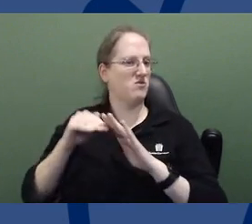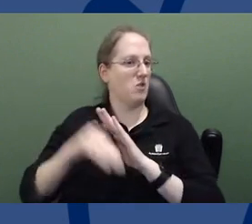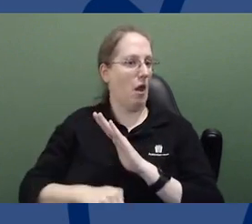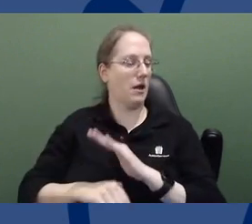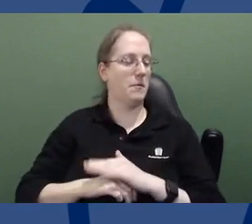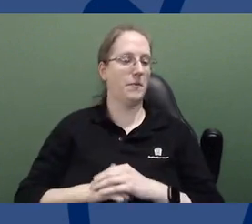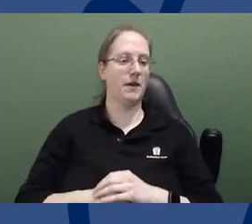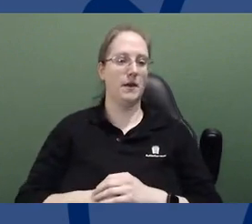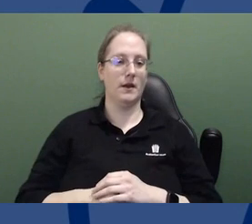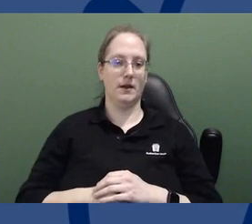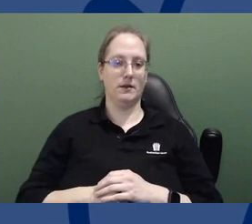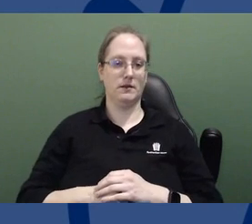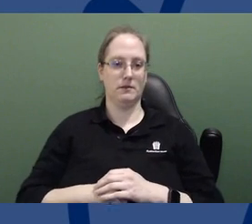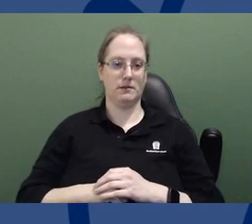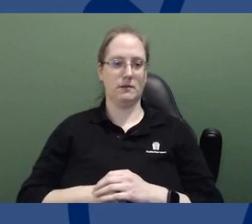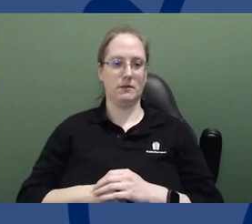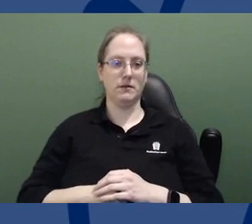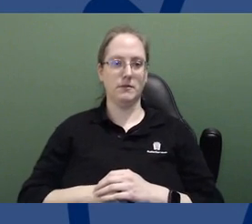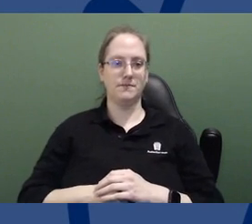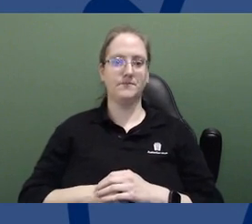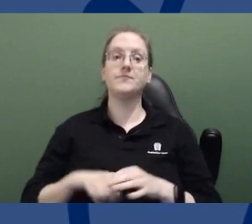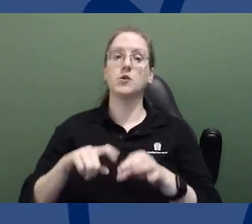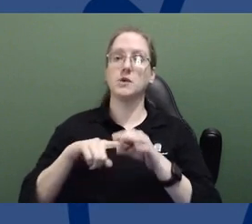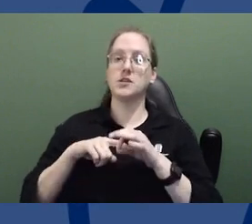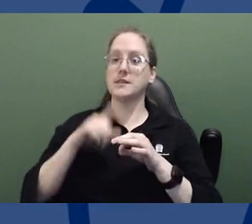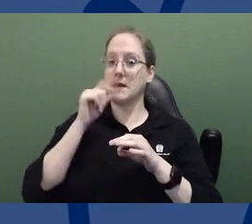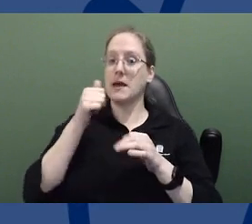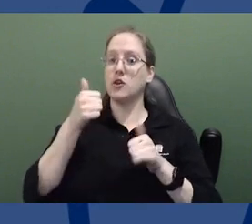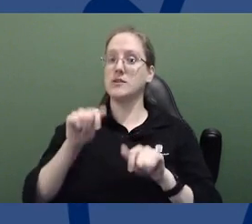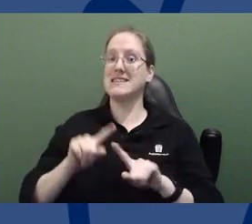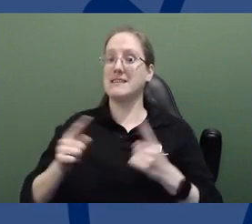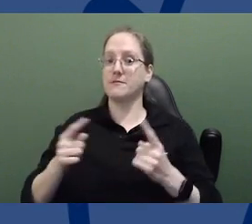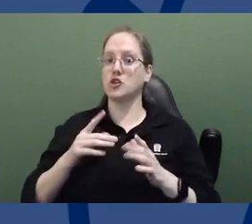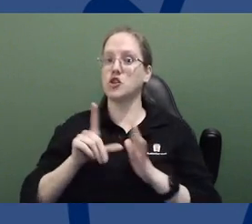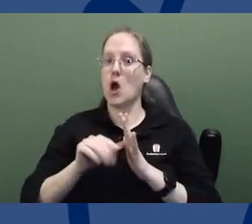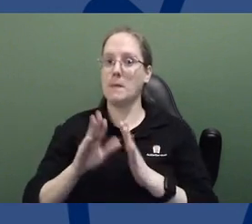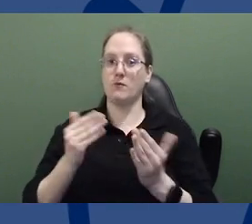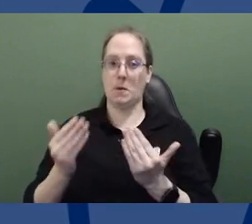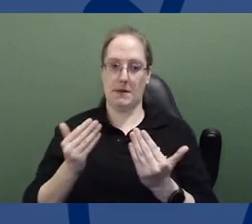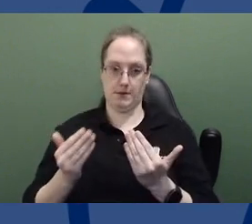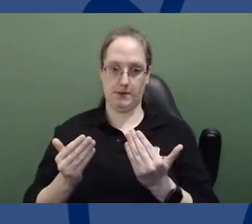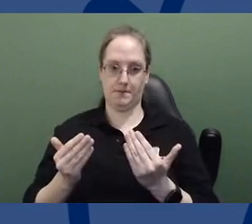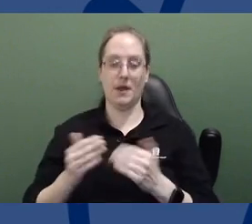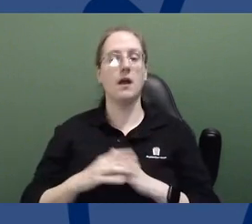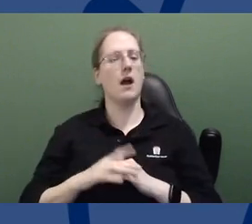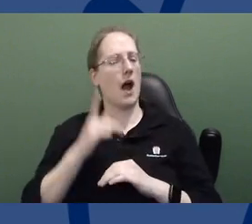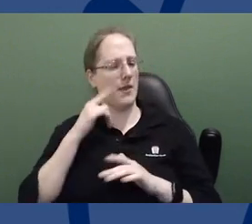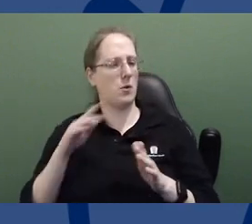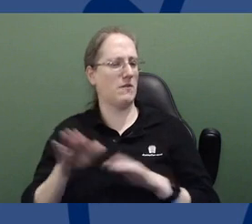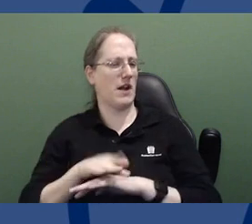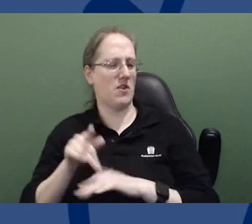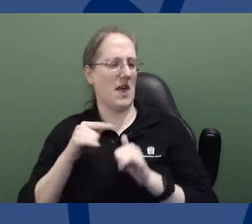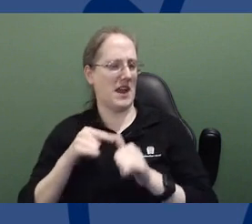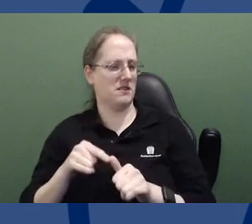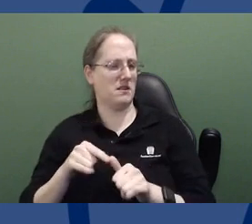is can they use other periods of comparison, but I think we've covered that one off. Yes. So I will respond by saying ‑ ‑ ‑